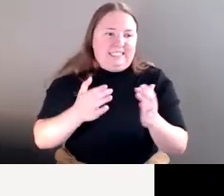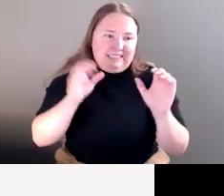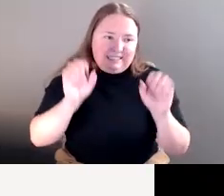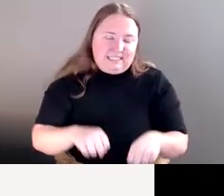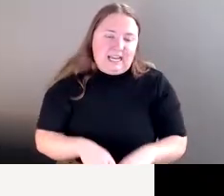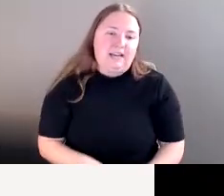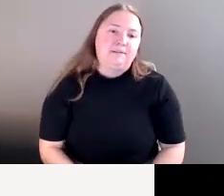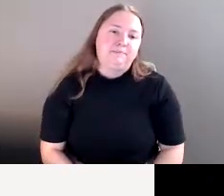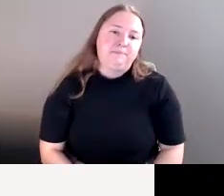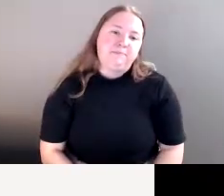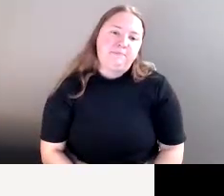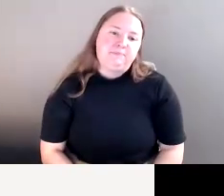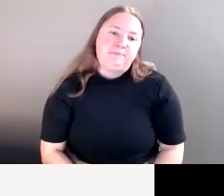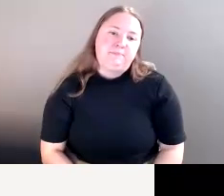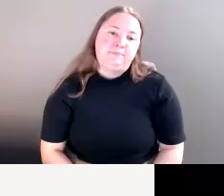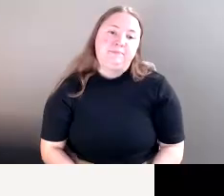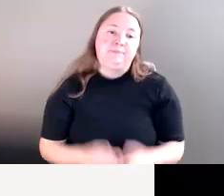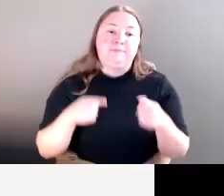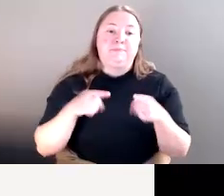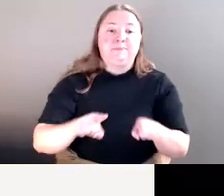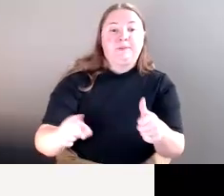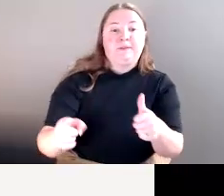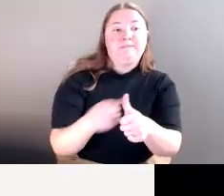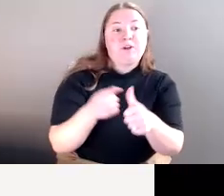And so during the first week of the semester, it's very important